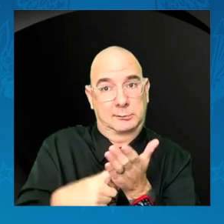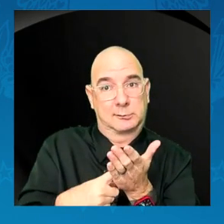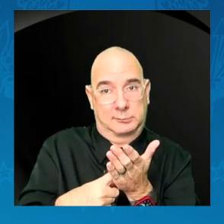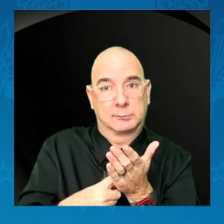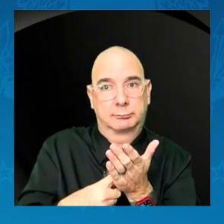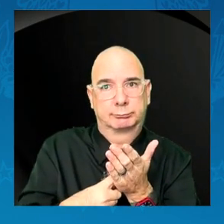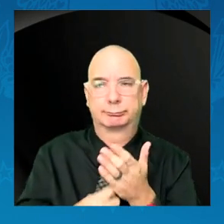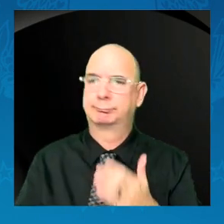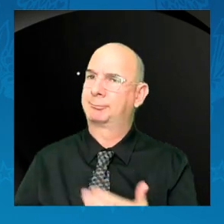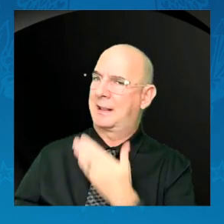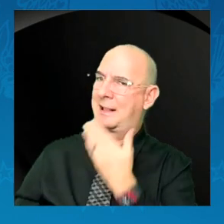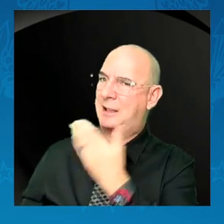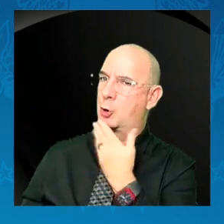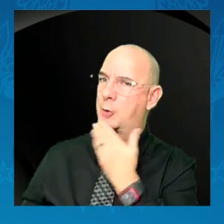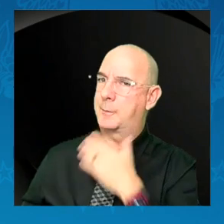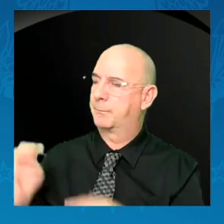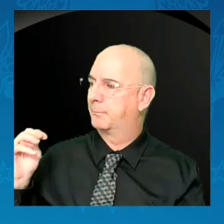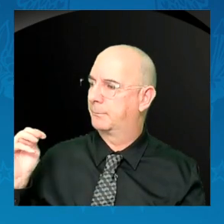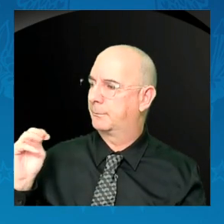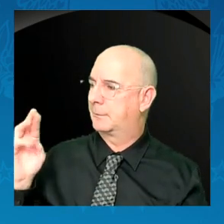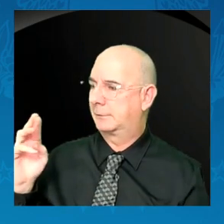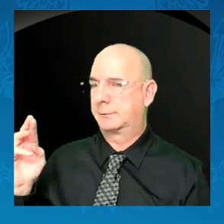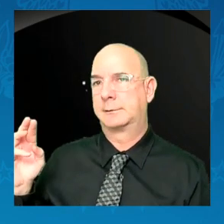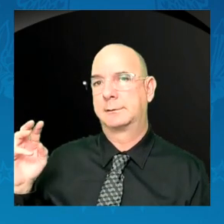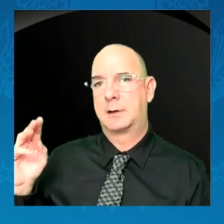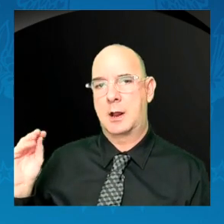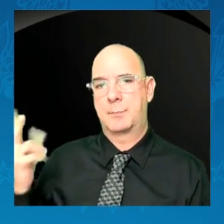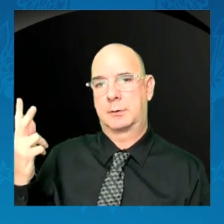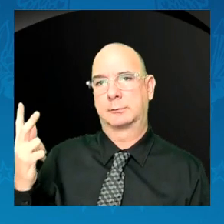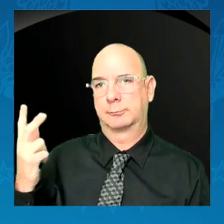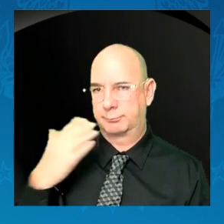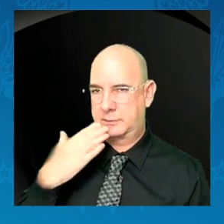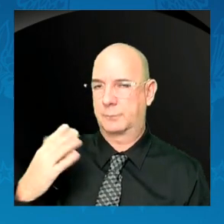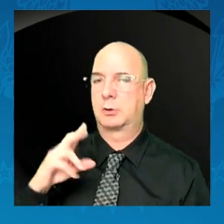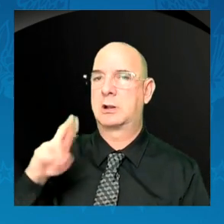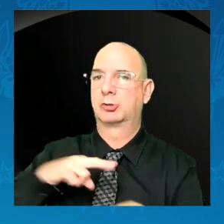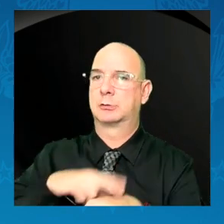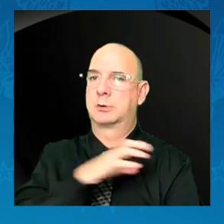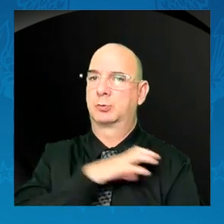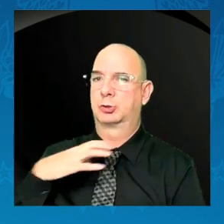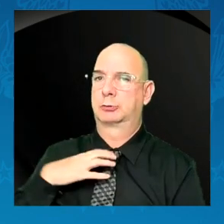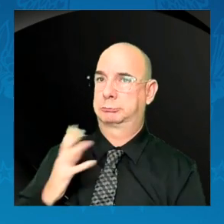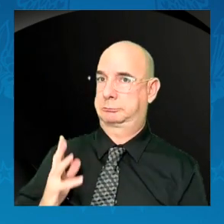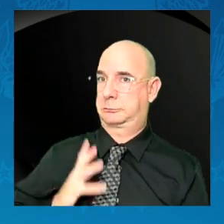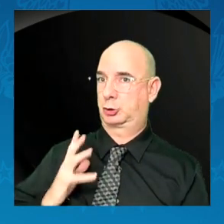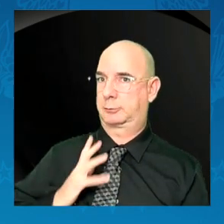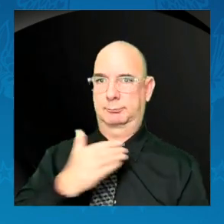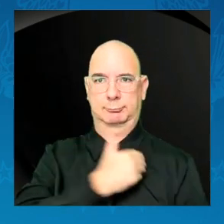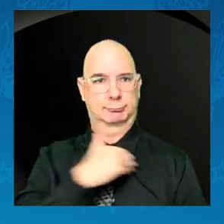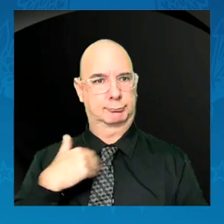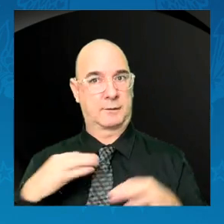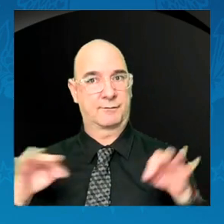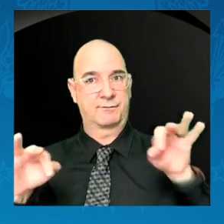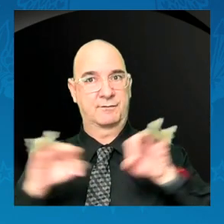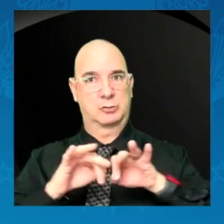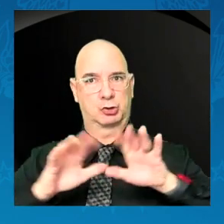chair of the National Space Council and distinguished members of this important body. I appreciate your giving me the opportunity to provide